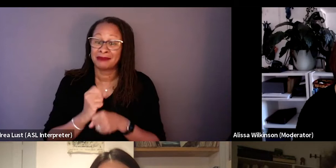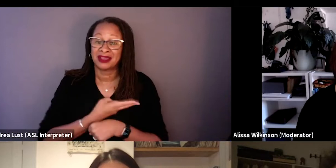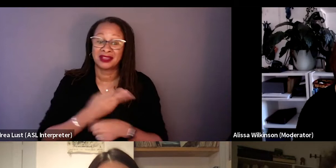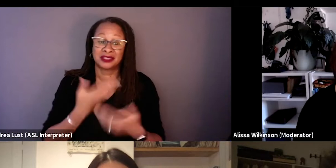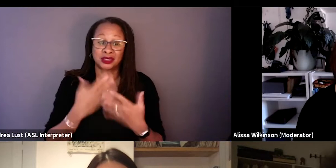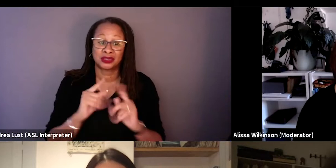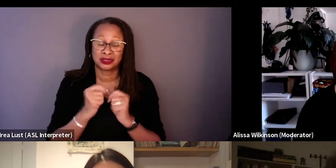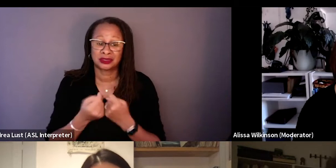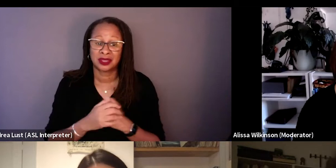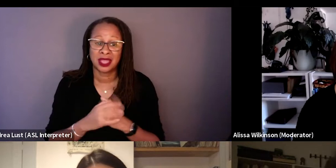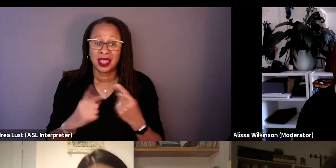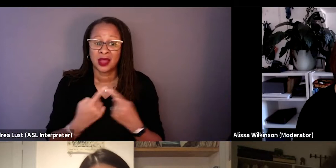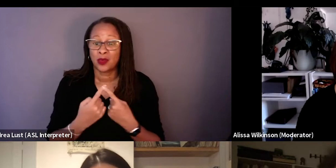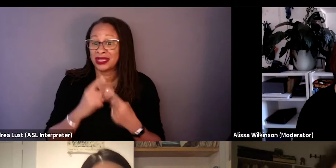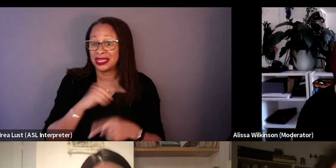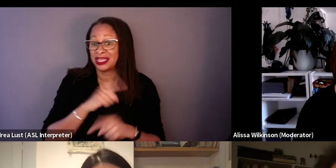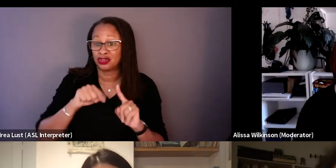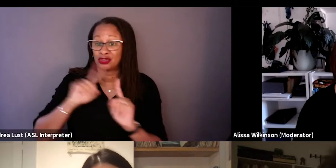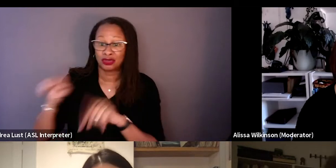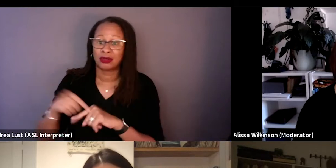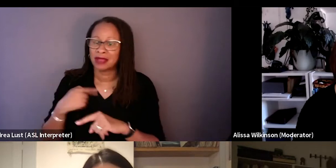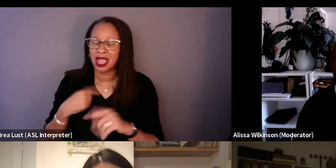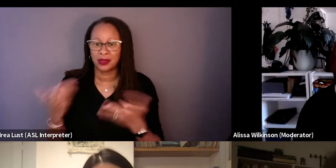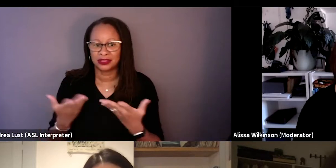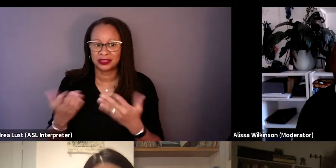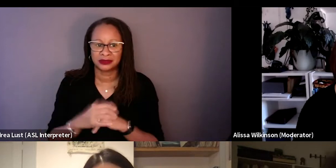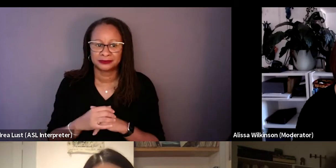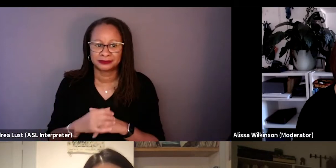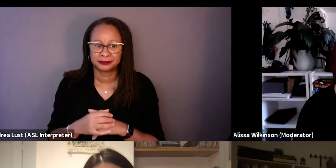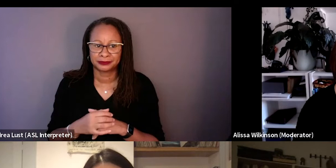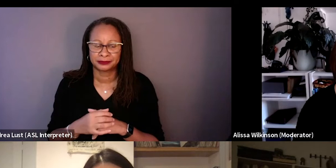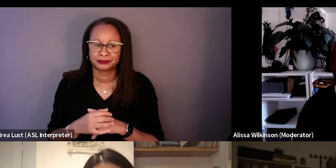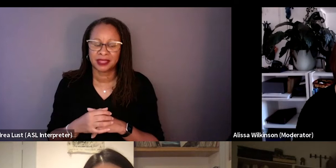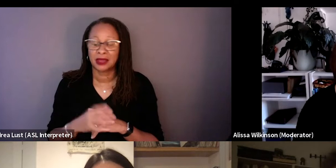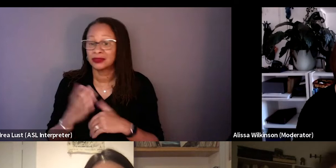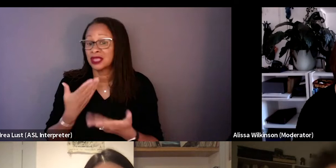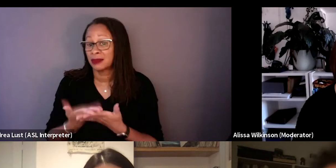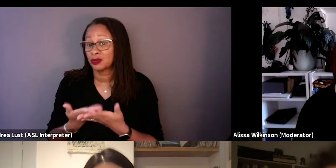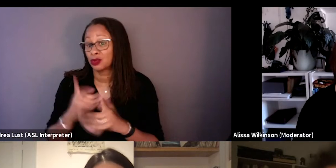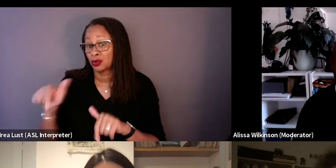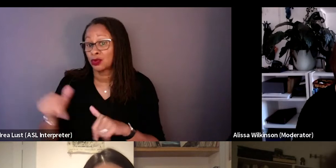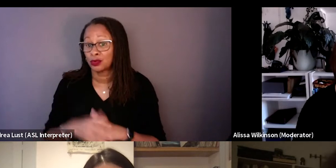was not able to go back to Afghanistan, I was there already. So, yeah. Yeah.